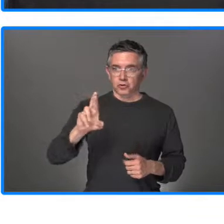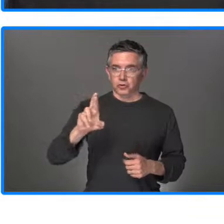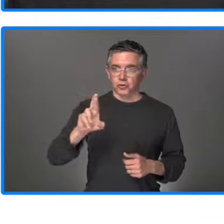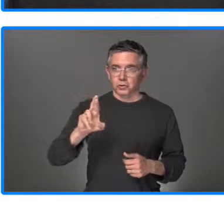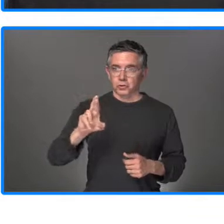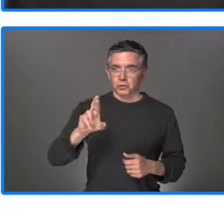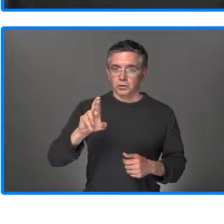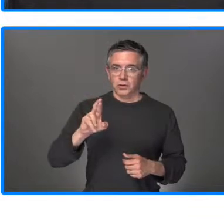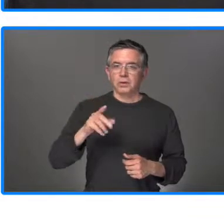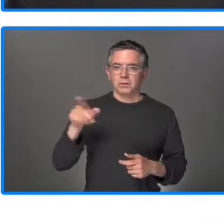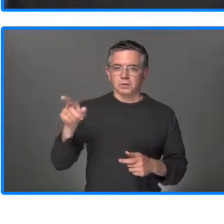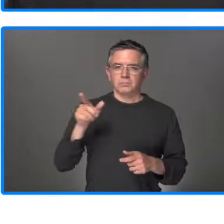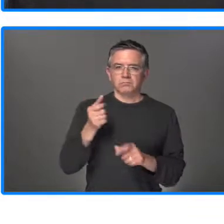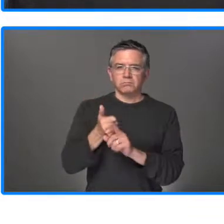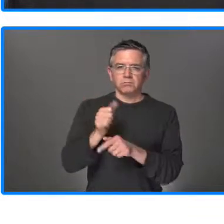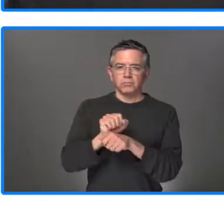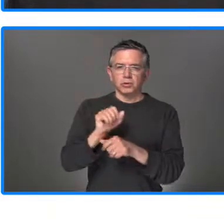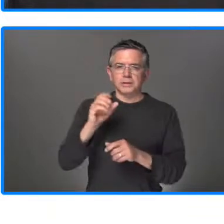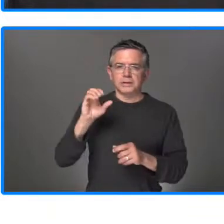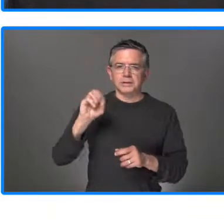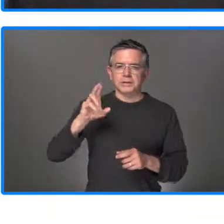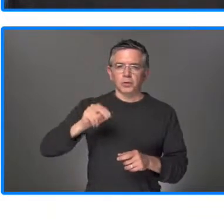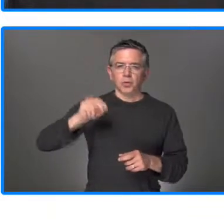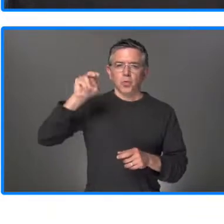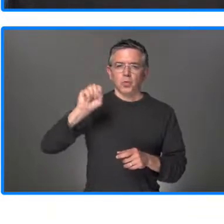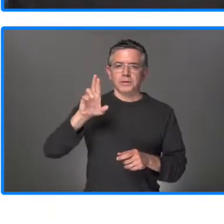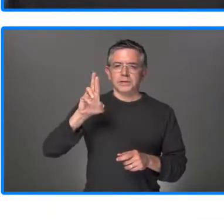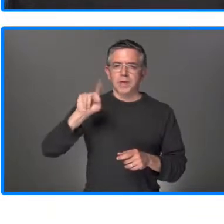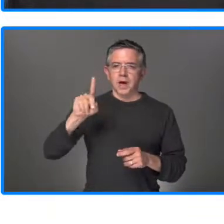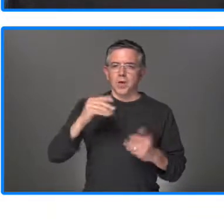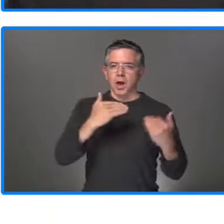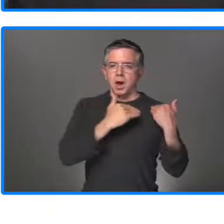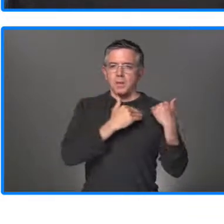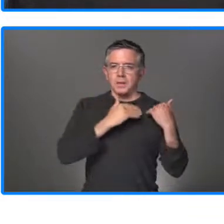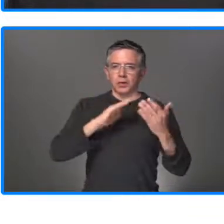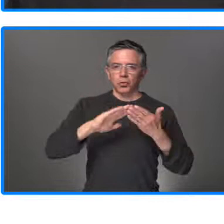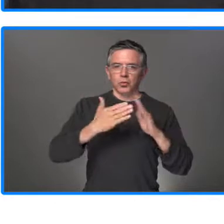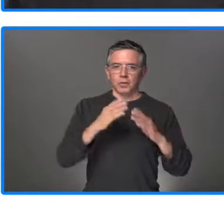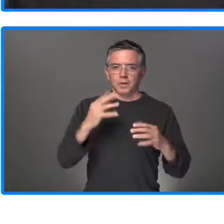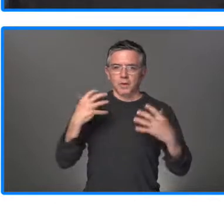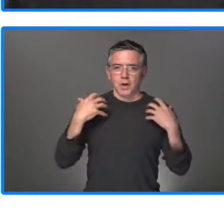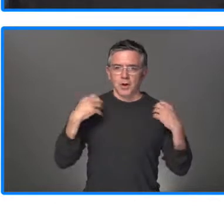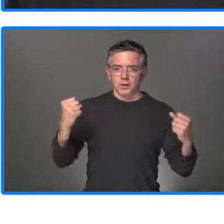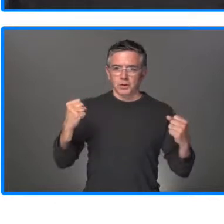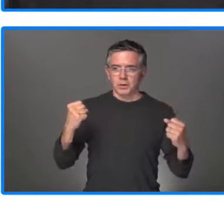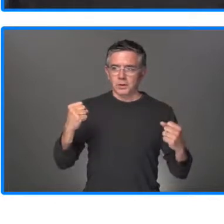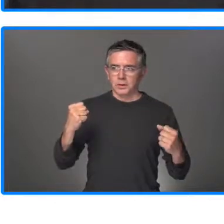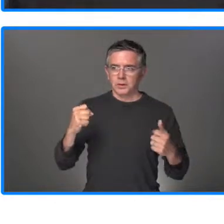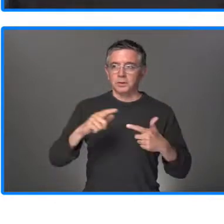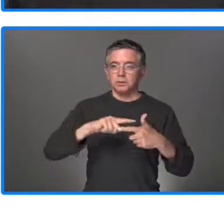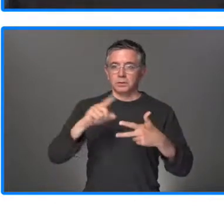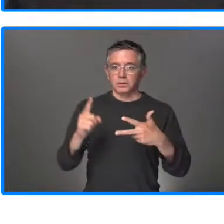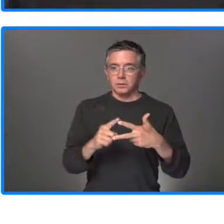by Nicole Fields, the population health manager at Unity Care Northwest, and by Katie Zimmerman,